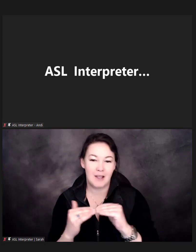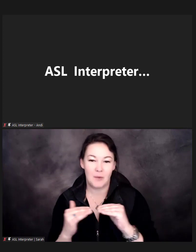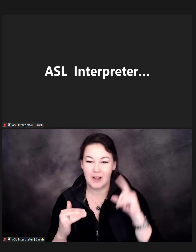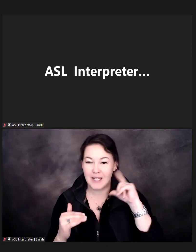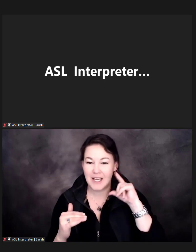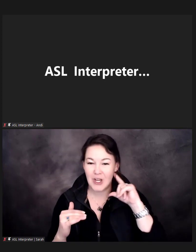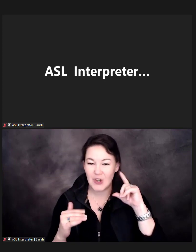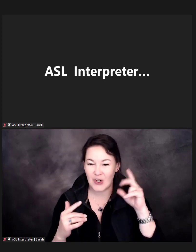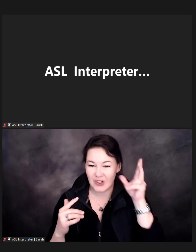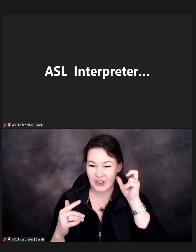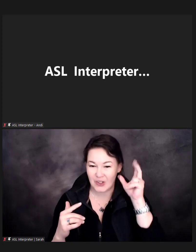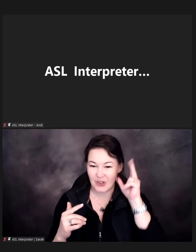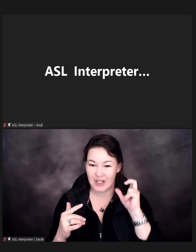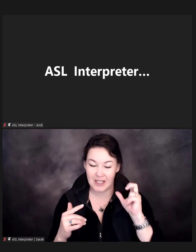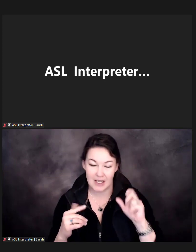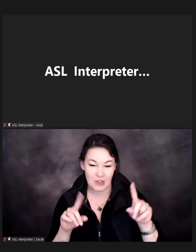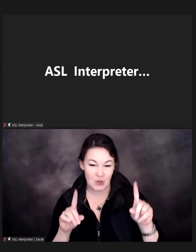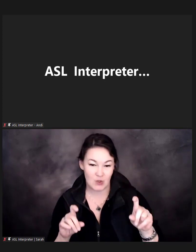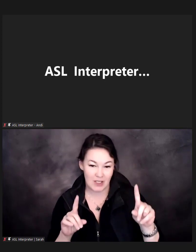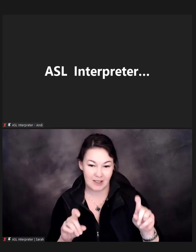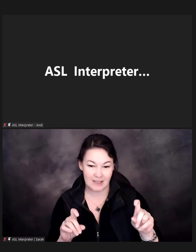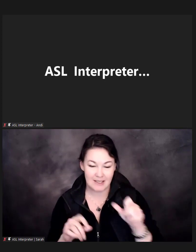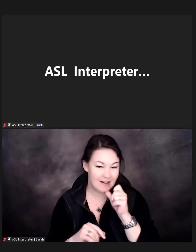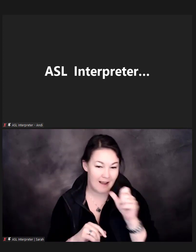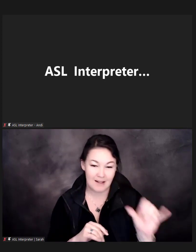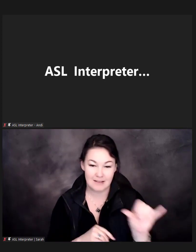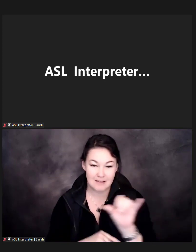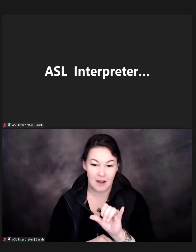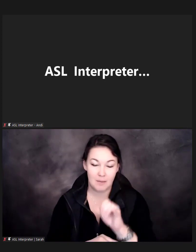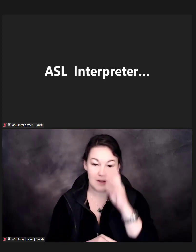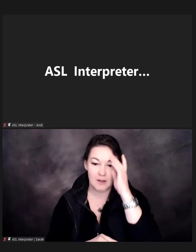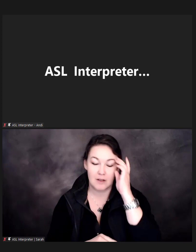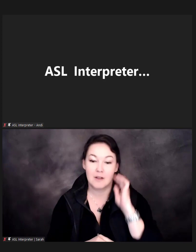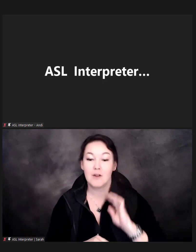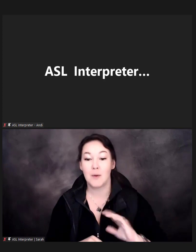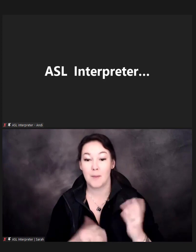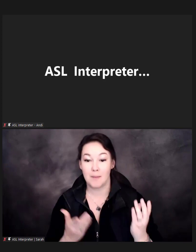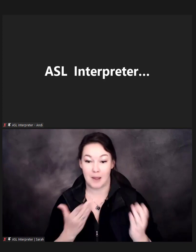that may come as a disappointment to you, as it does to, you know,